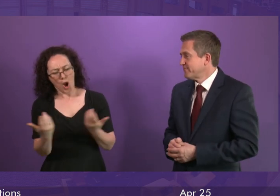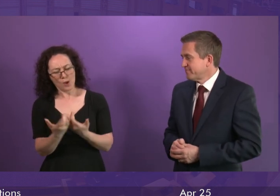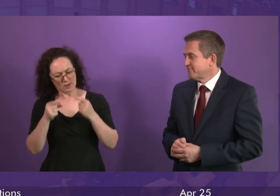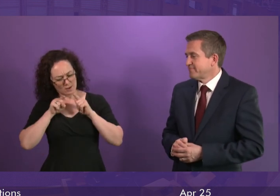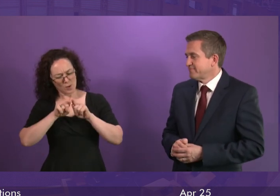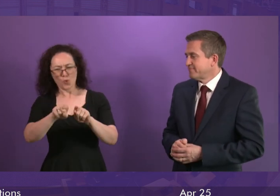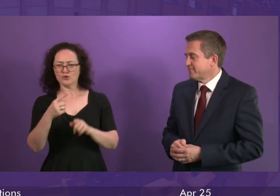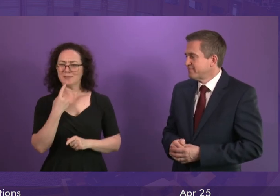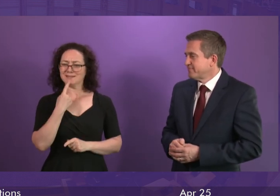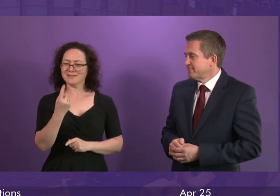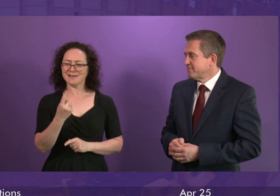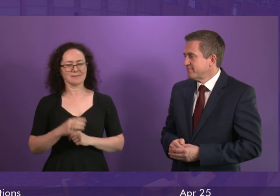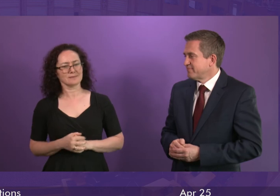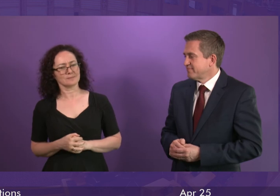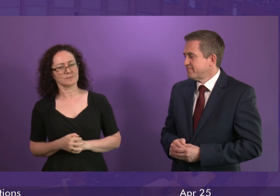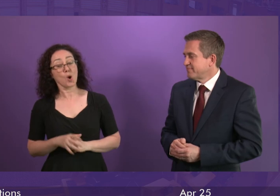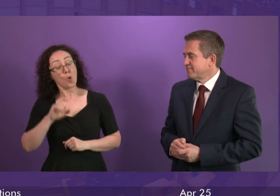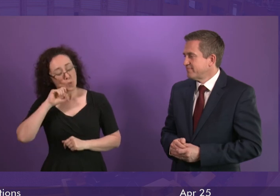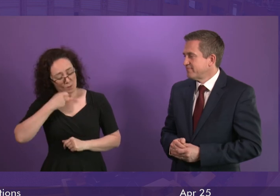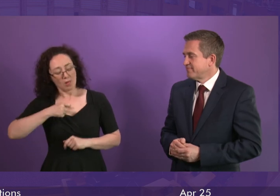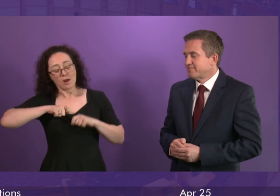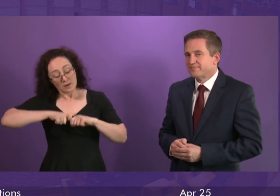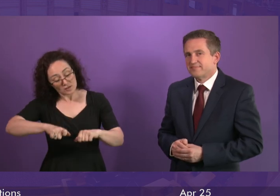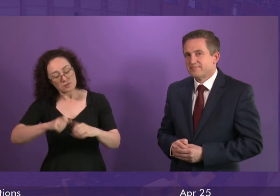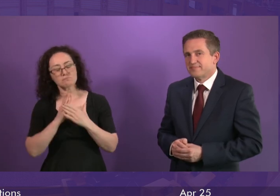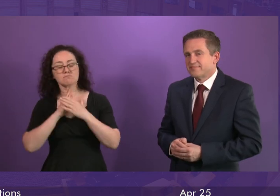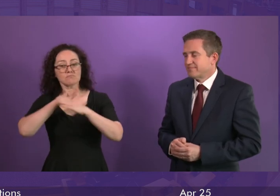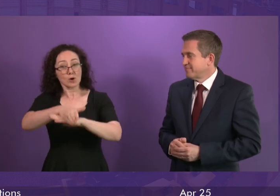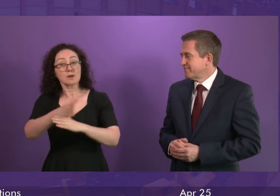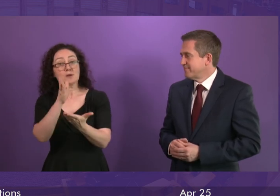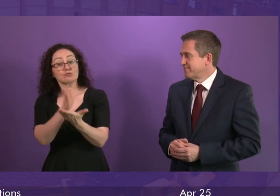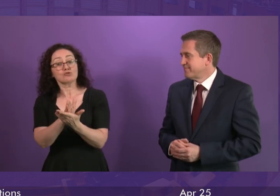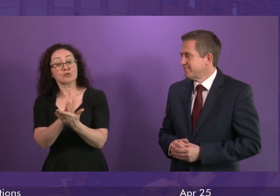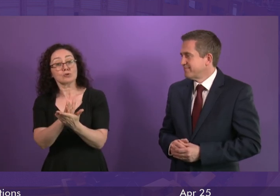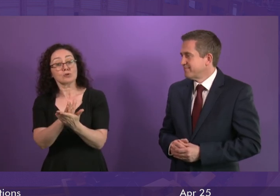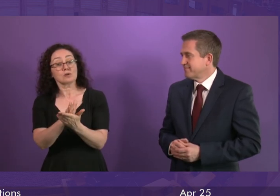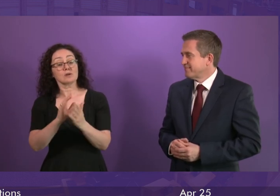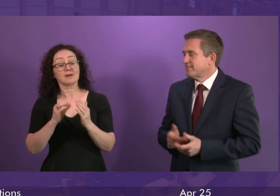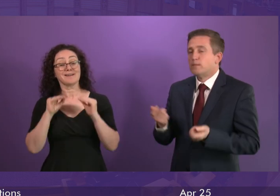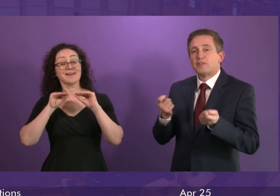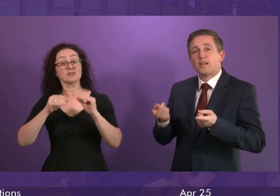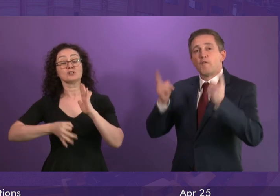that they are putting forward. We will continue to do the hard work necessary to ensure that we continue to see improvements in education.